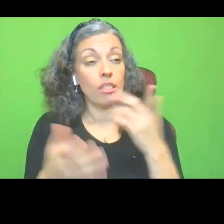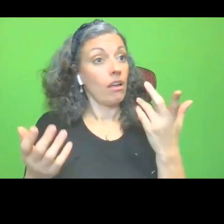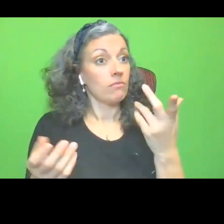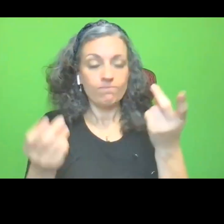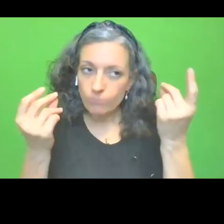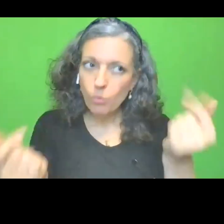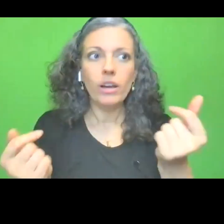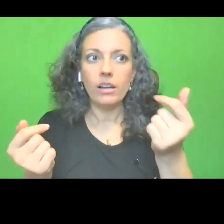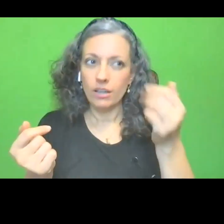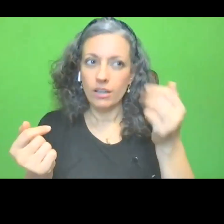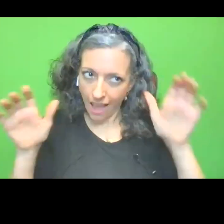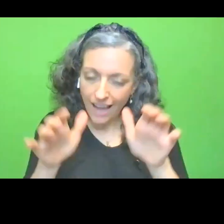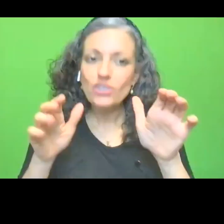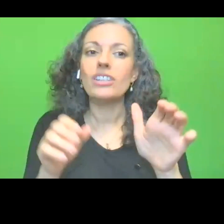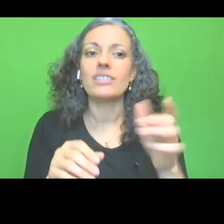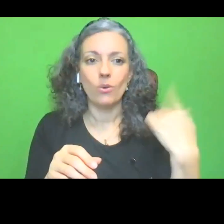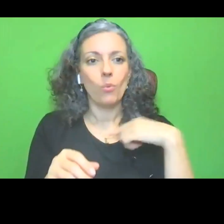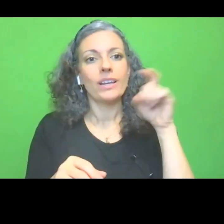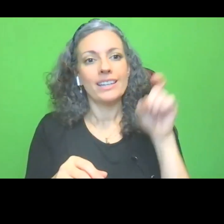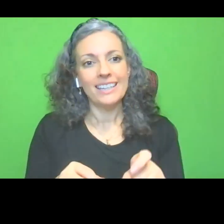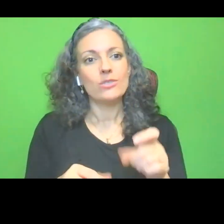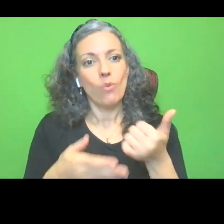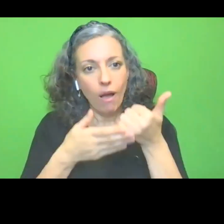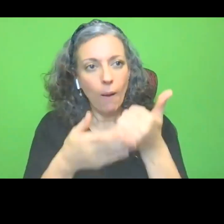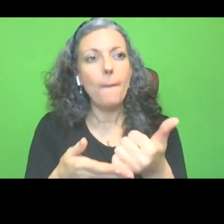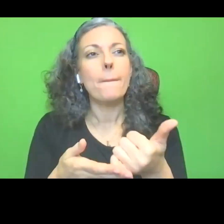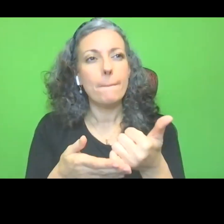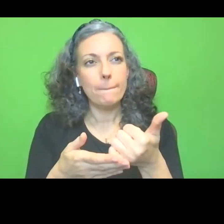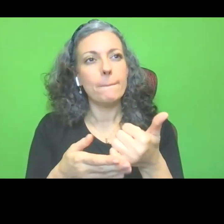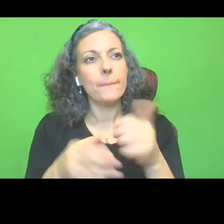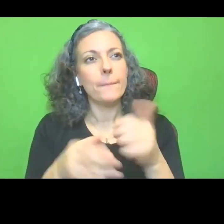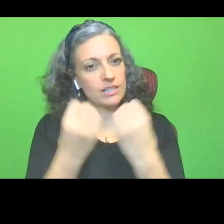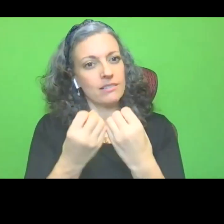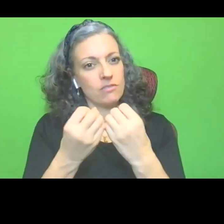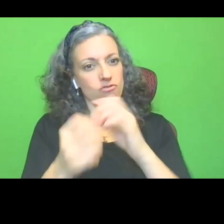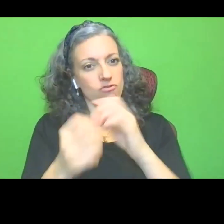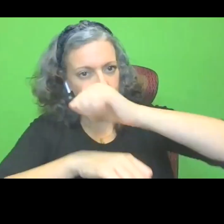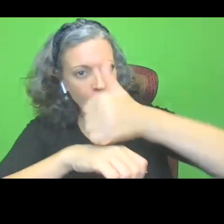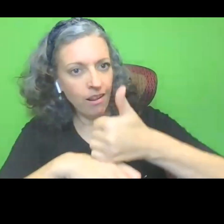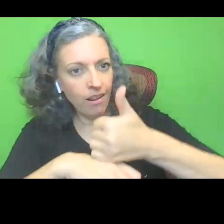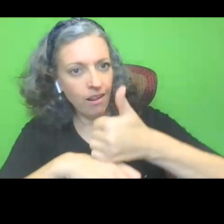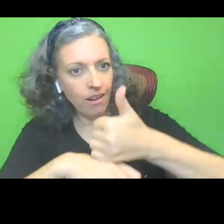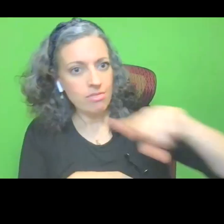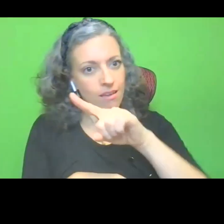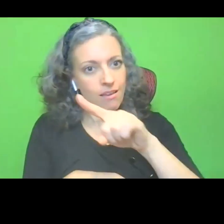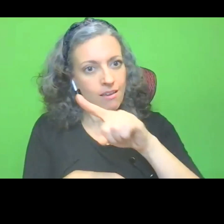that's what we are likely going to need to do is to really help to put an organization in a position where it's reflexive and no one thinks about it.